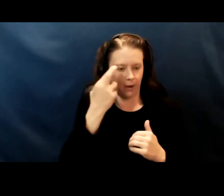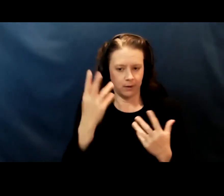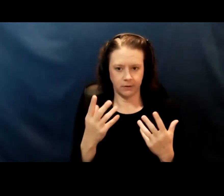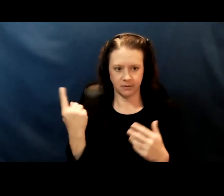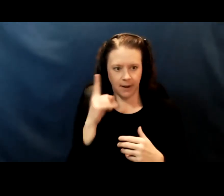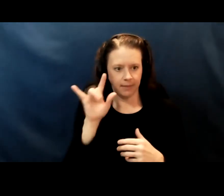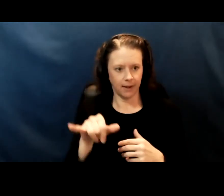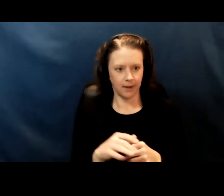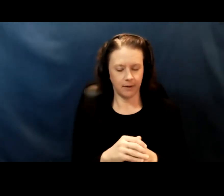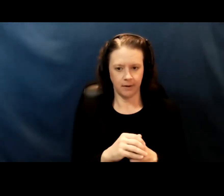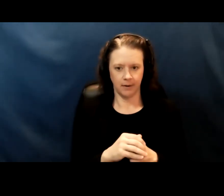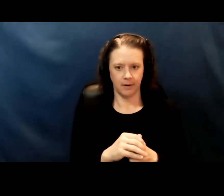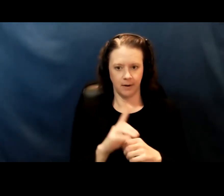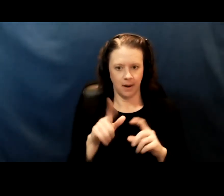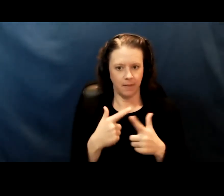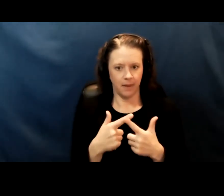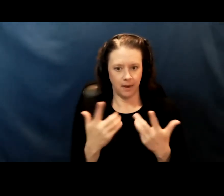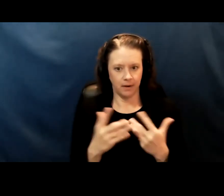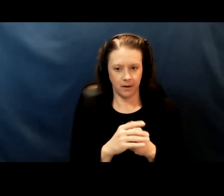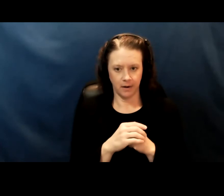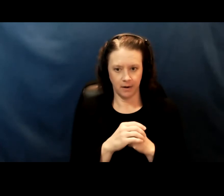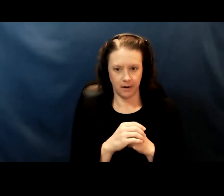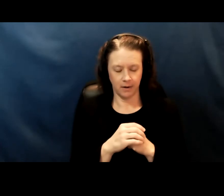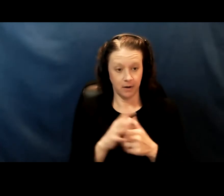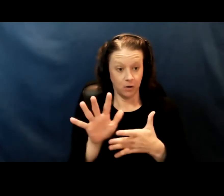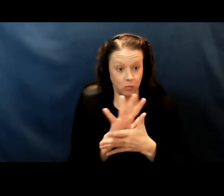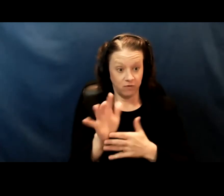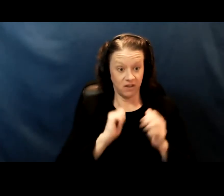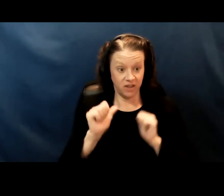like that. And then movie theaters closed. Theaters closed.